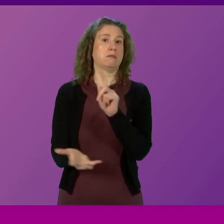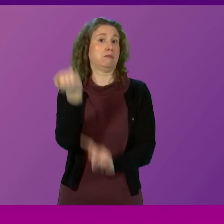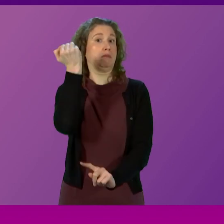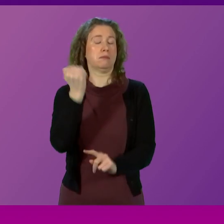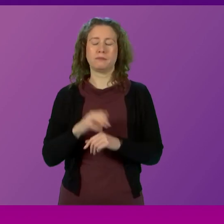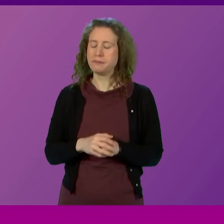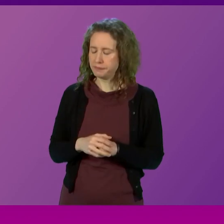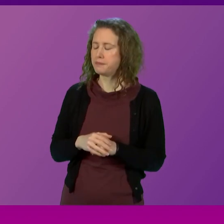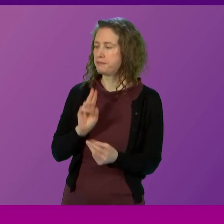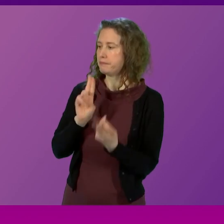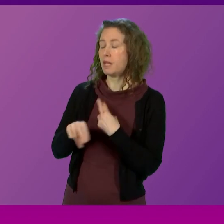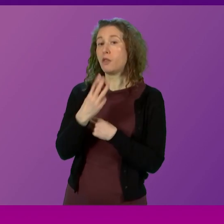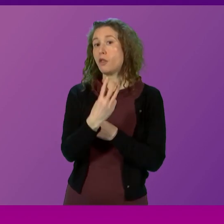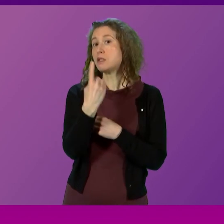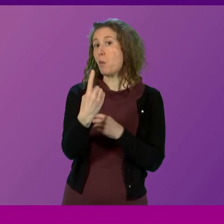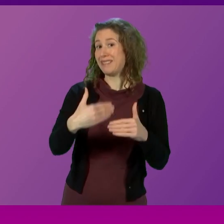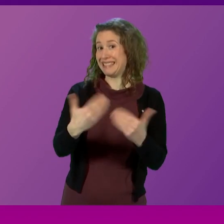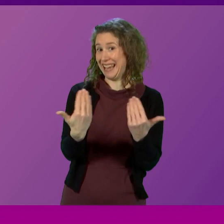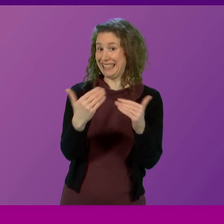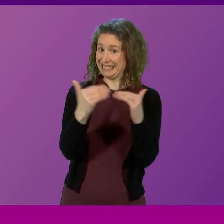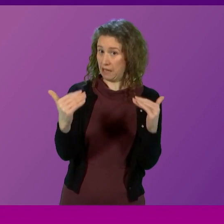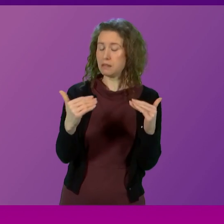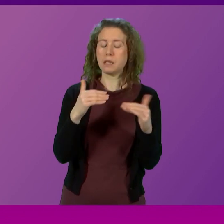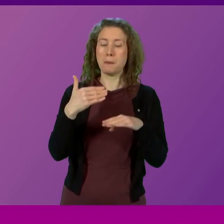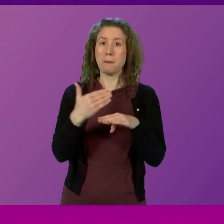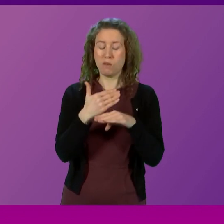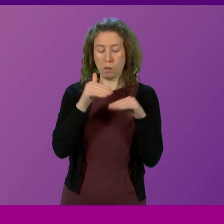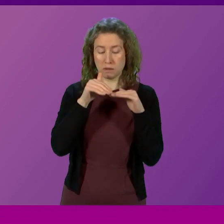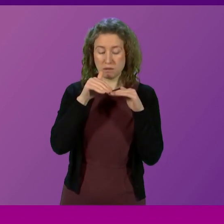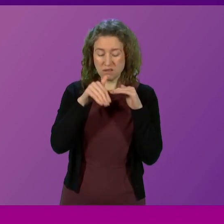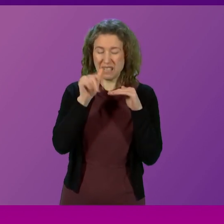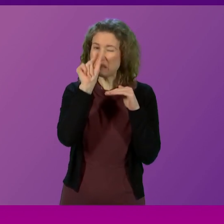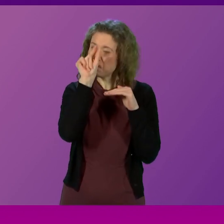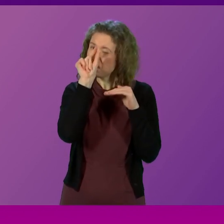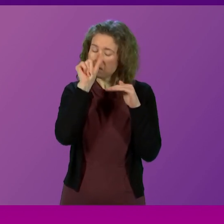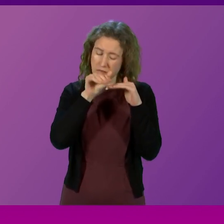On the 31-day standard, performance this quarter has dipped very marginally below